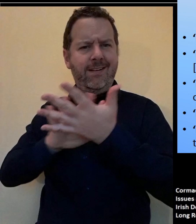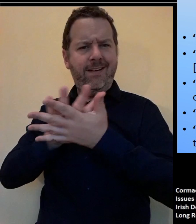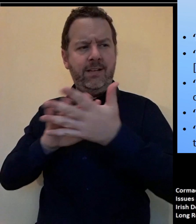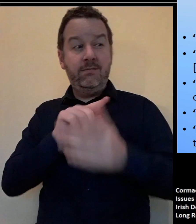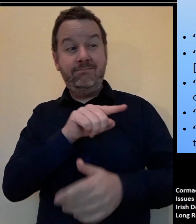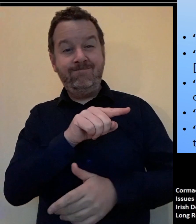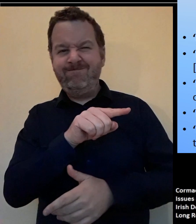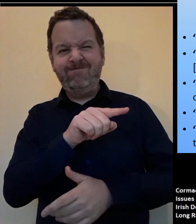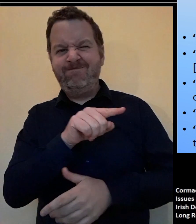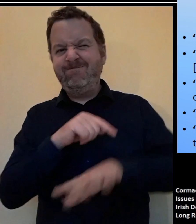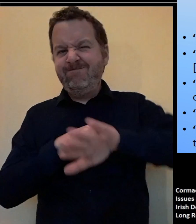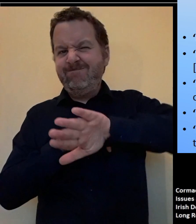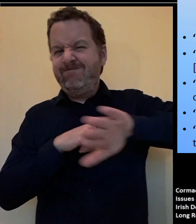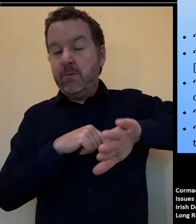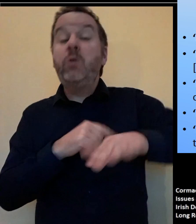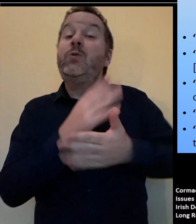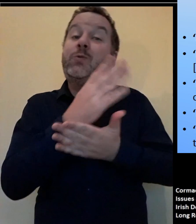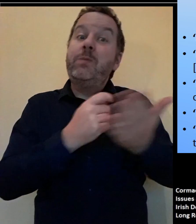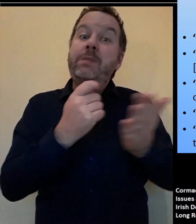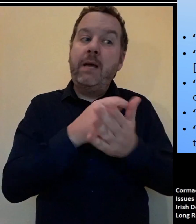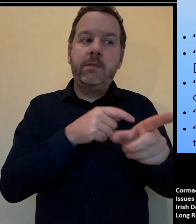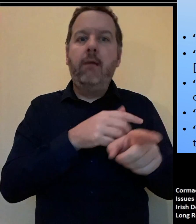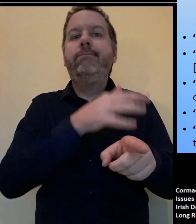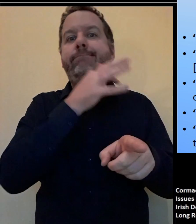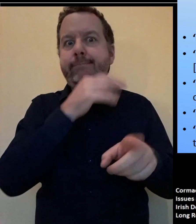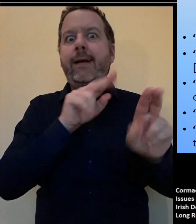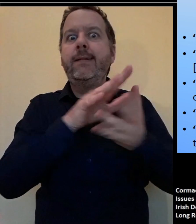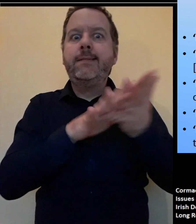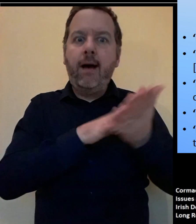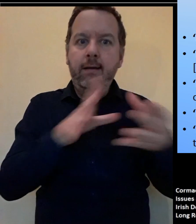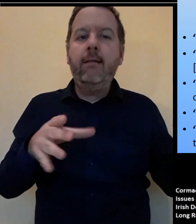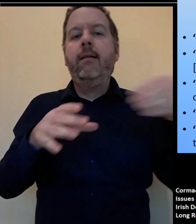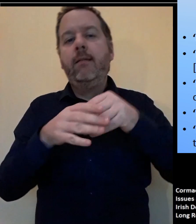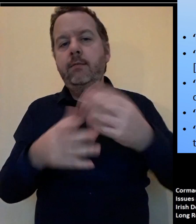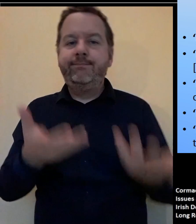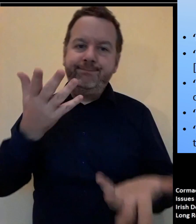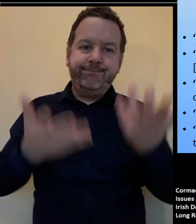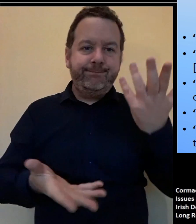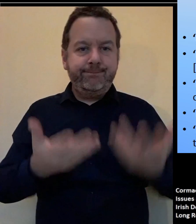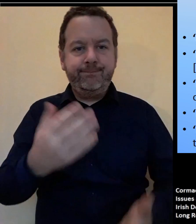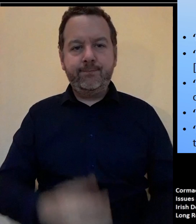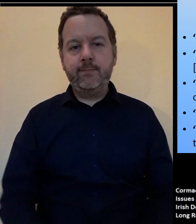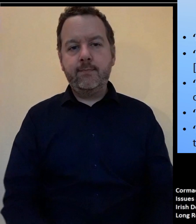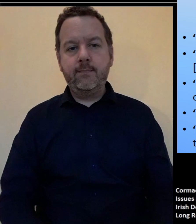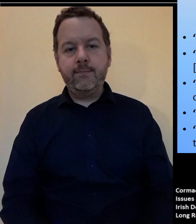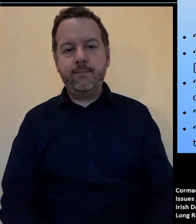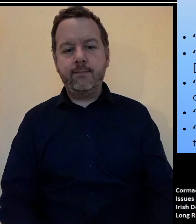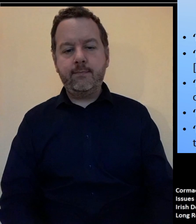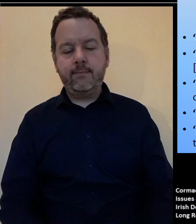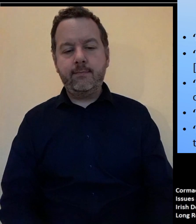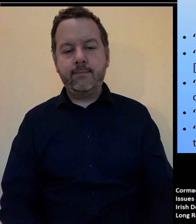if we only wanted to look at users of a sign language. However, exceptions always remain.